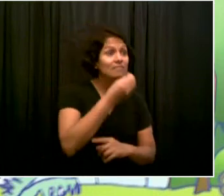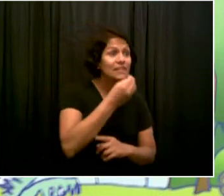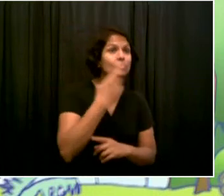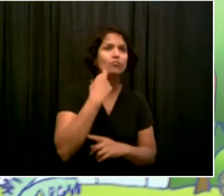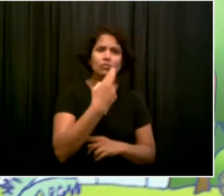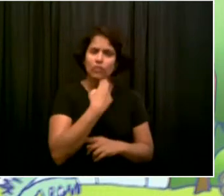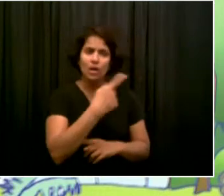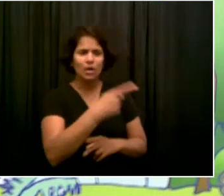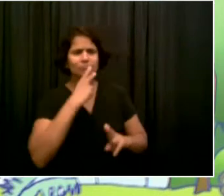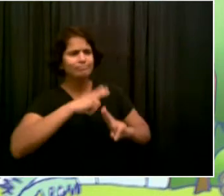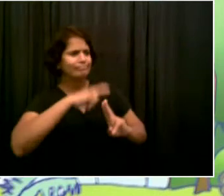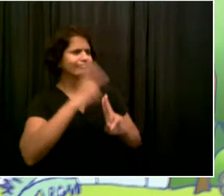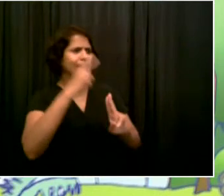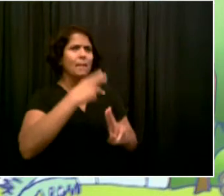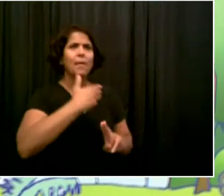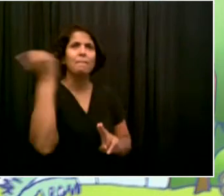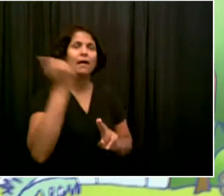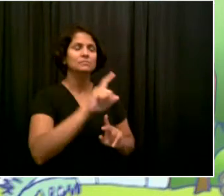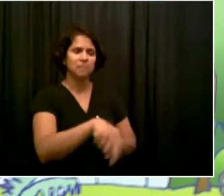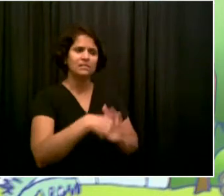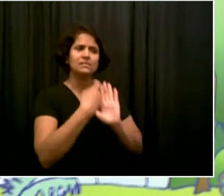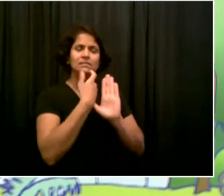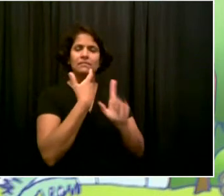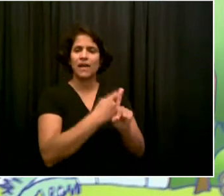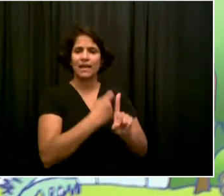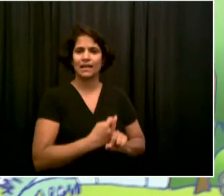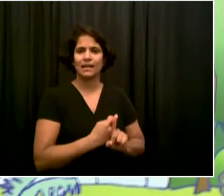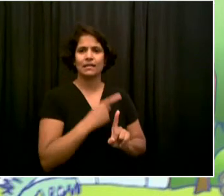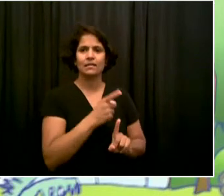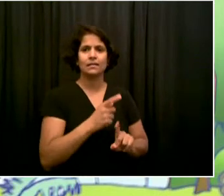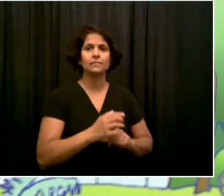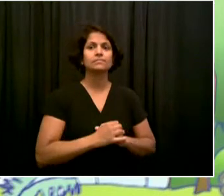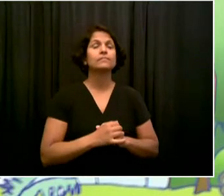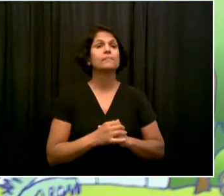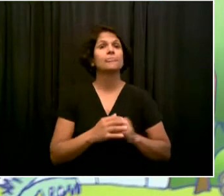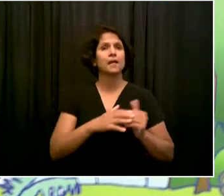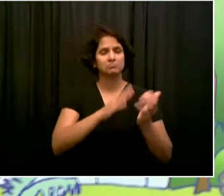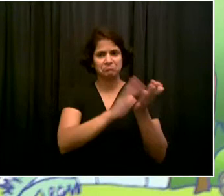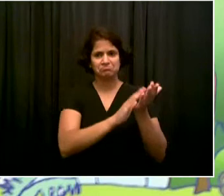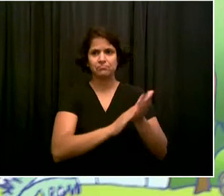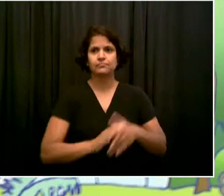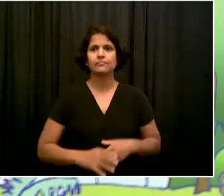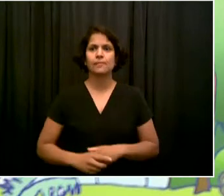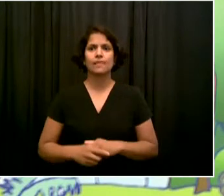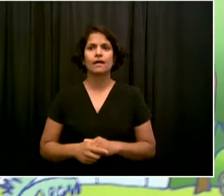PLACESYO, U HAVE TO BE VACCINATED. I THINK THIS IS ONOFE THOSE DIFFERENCE MAKER MOMENTS AND I REALLY COMMEND DNANY MEYER FOR